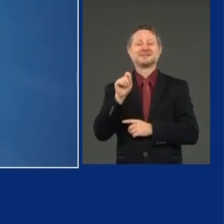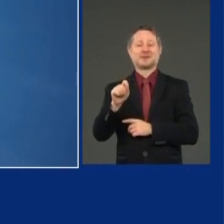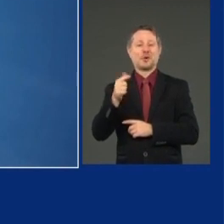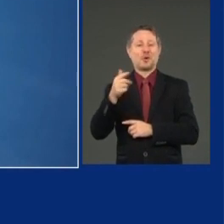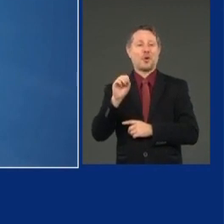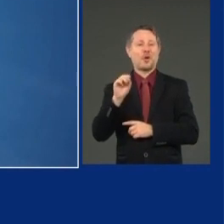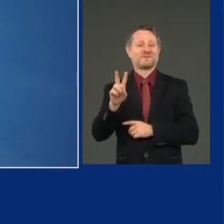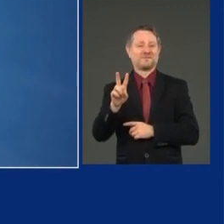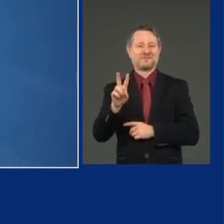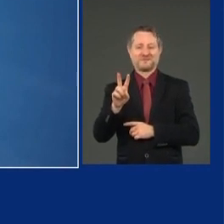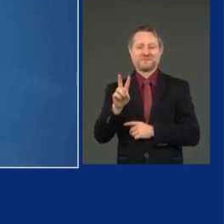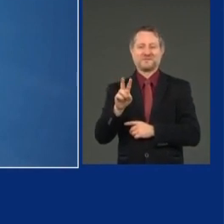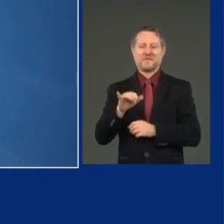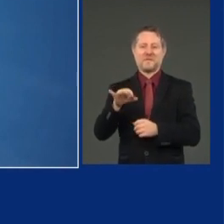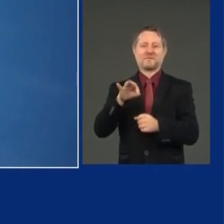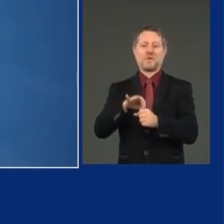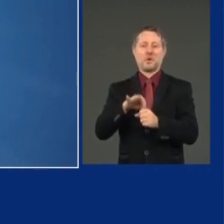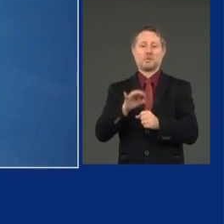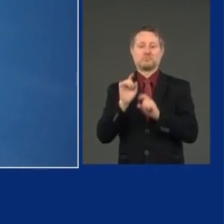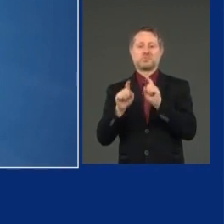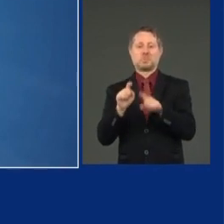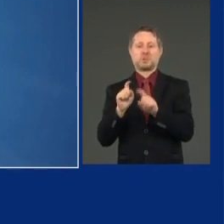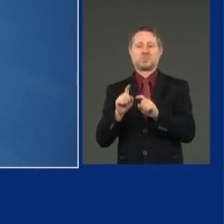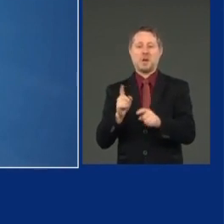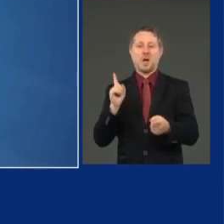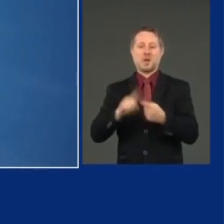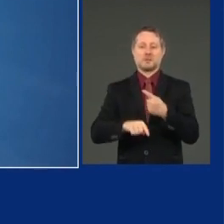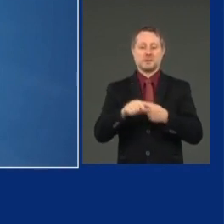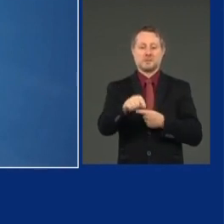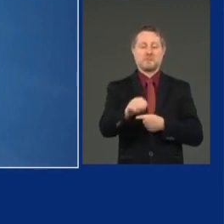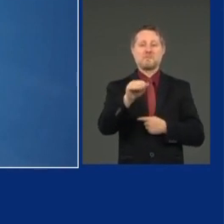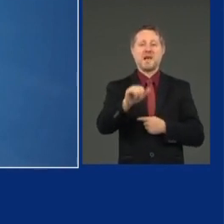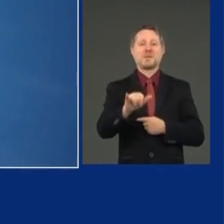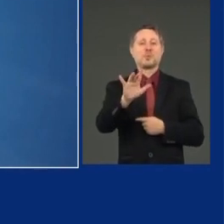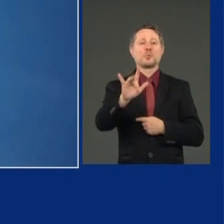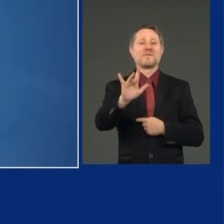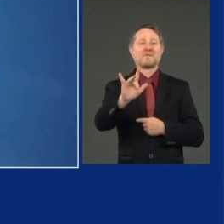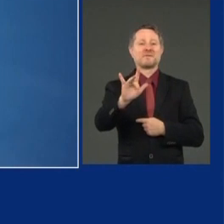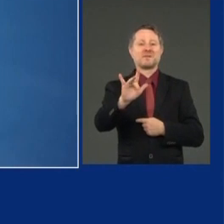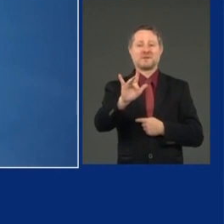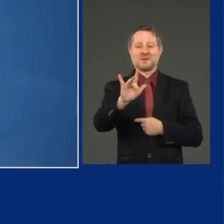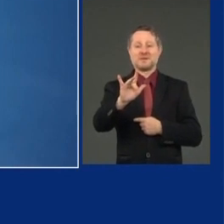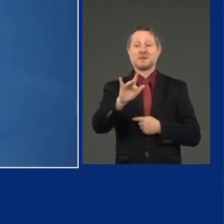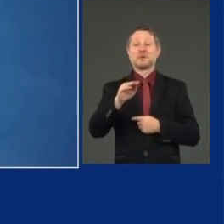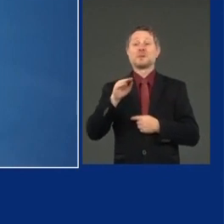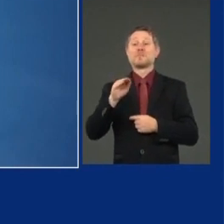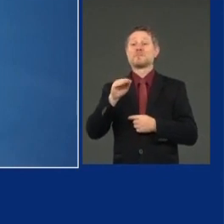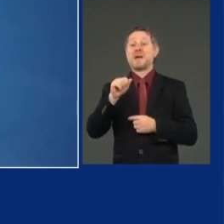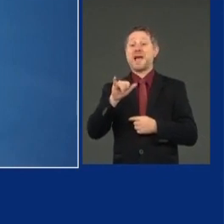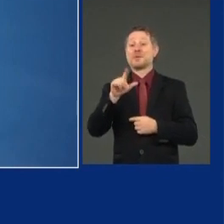WEARAMASK.NY.GOV TO VOTE FOR THEIR FAVORITE AD. AND VOTING WILL BE OPEN THROUGH